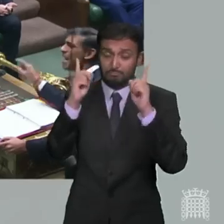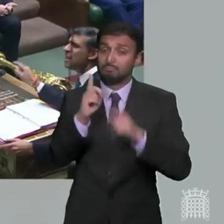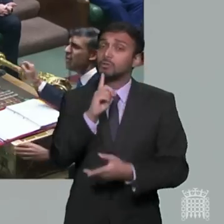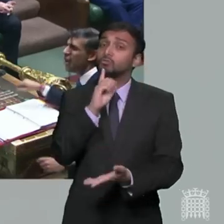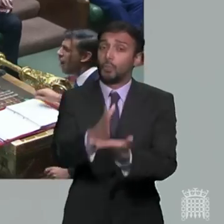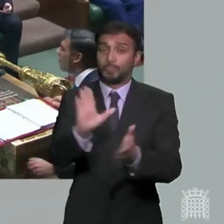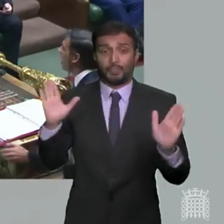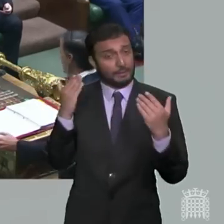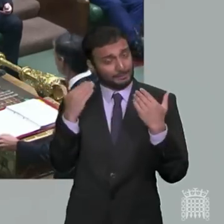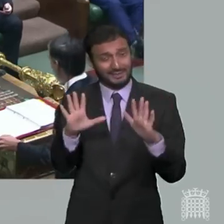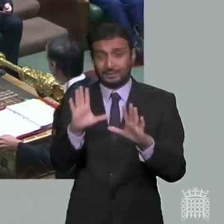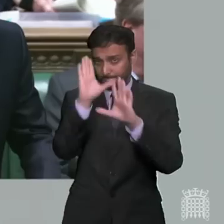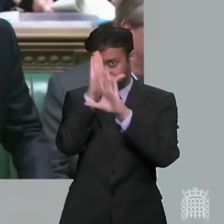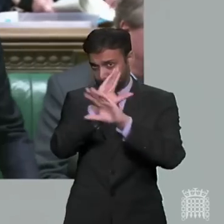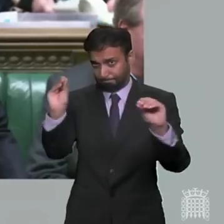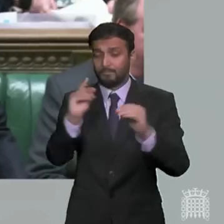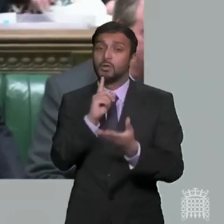even though it was difficult.